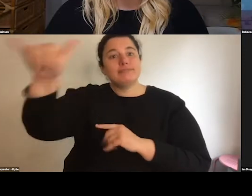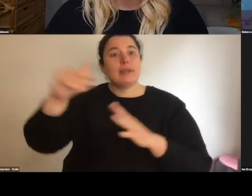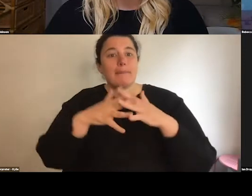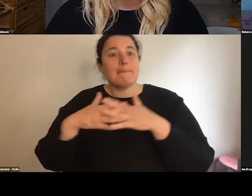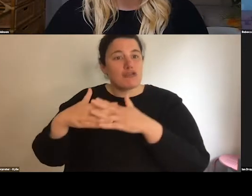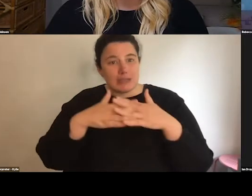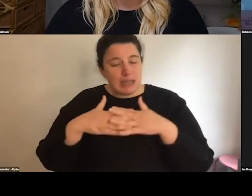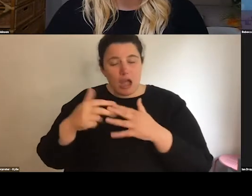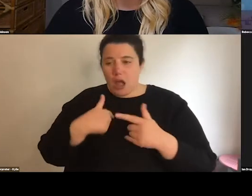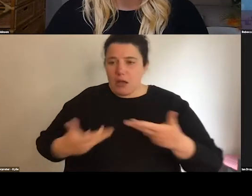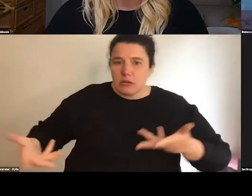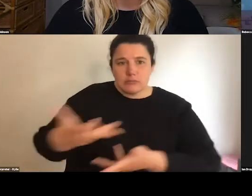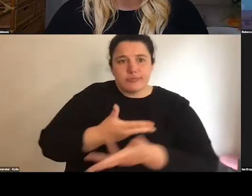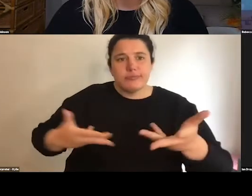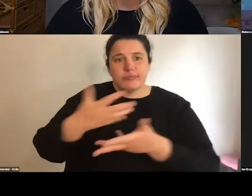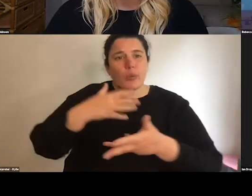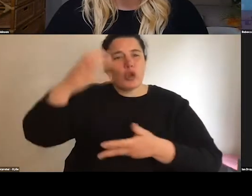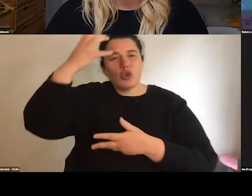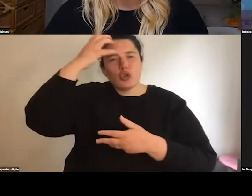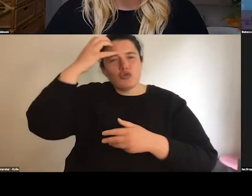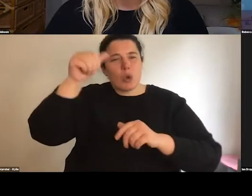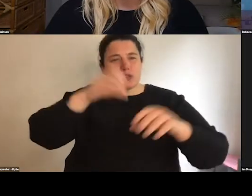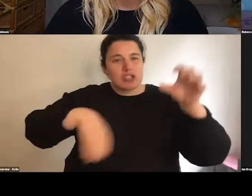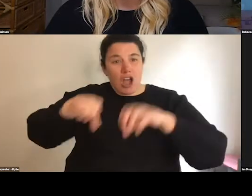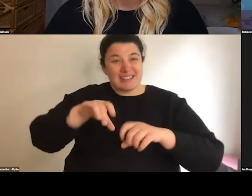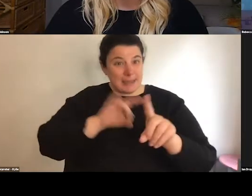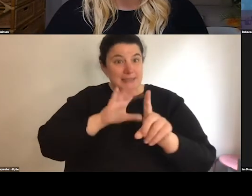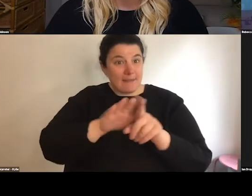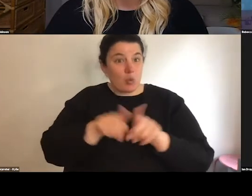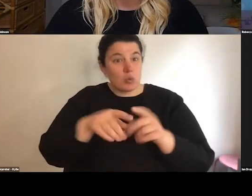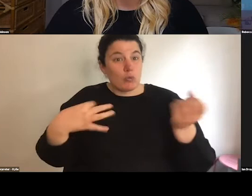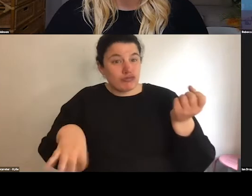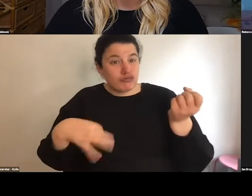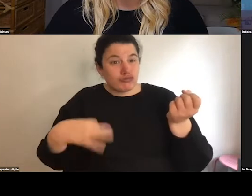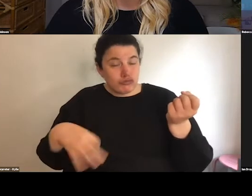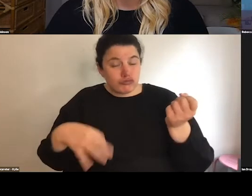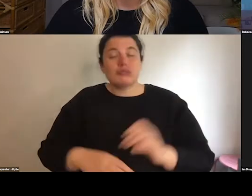with a neuroscientist there who is also a musician. I said to him from a university perspective how do